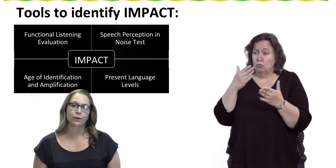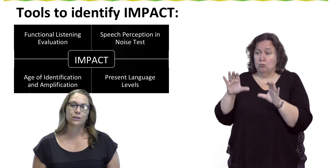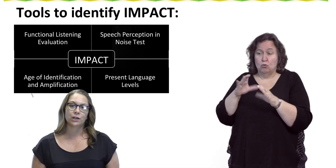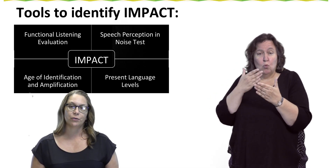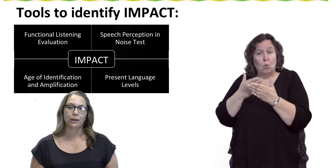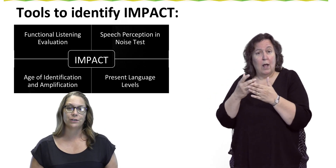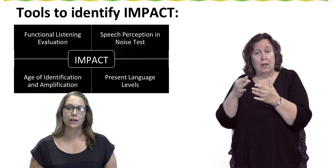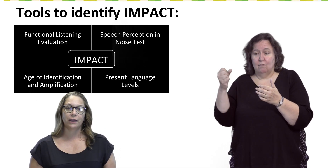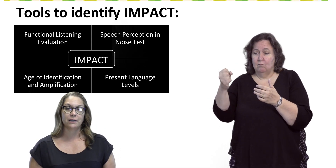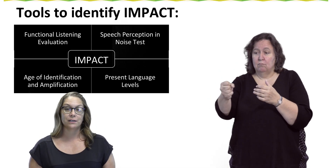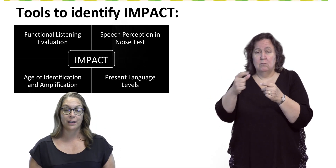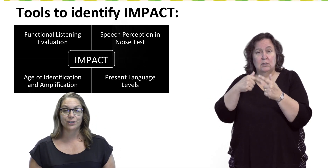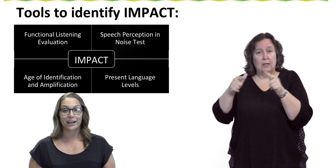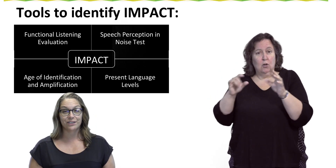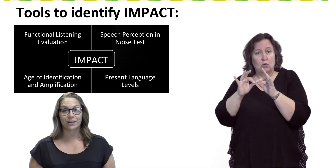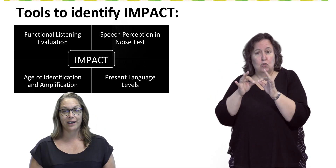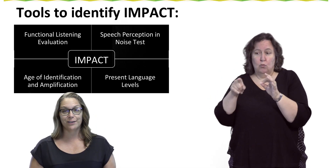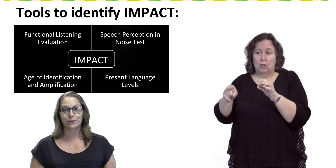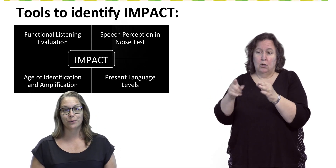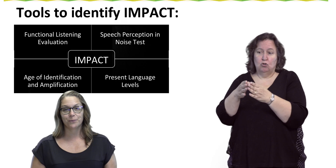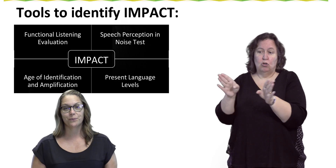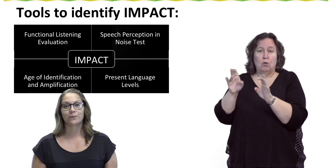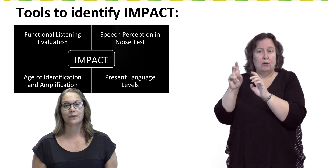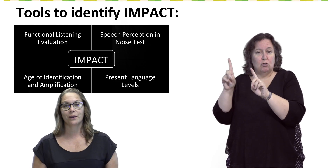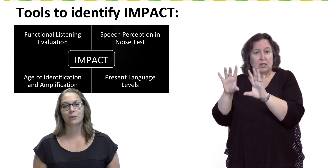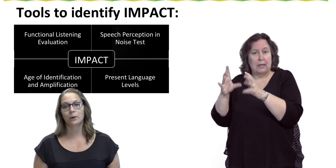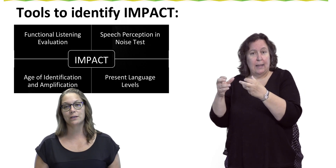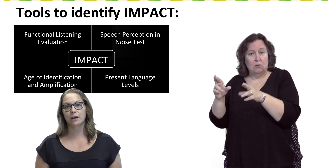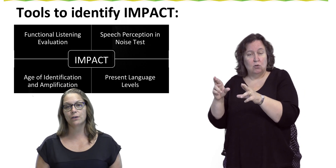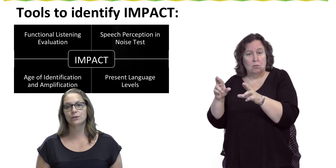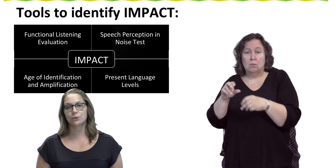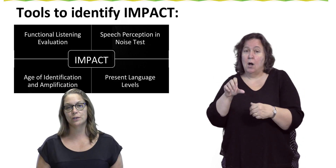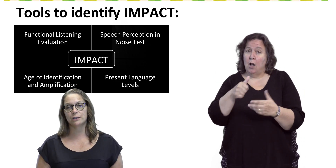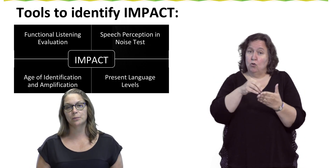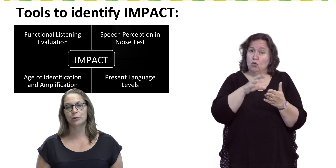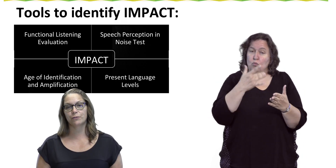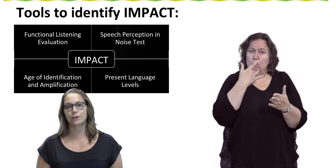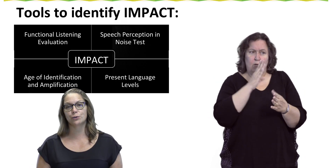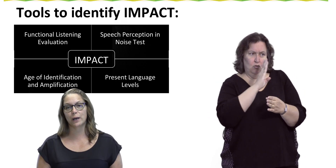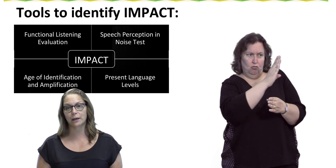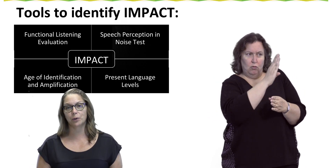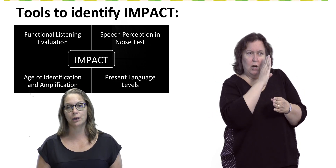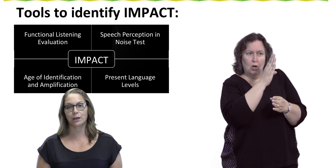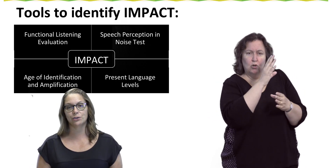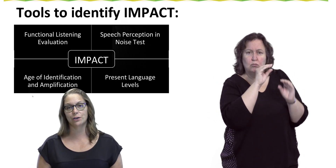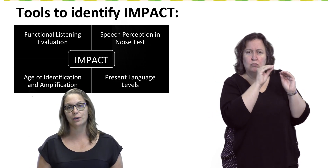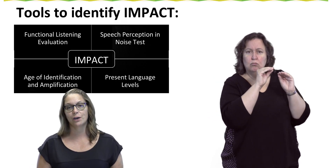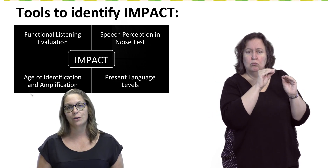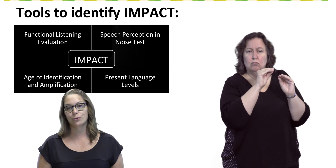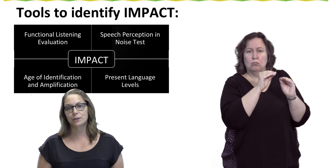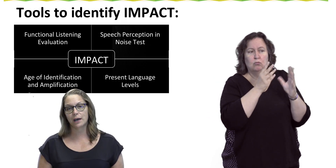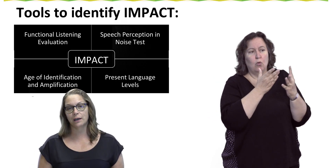in the general education classroom, whereas other students prefer direct communication through signing,